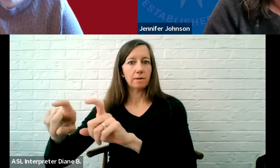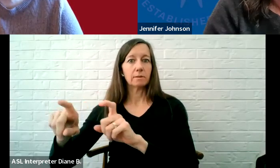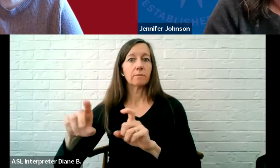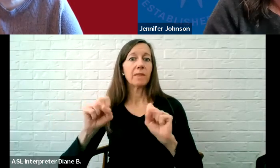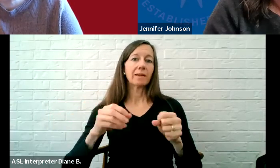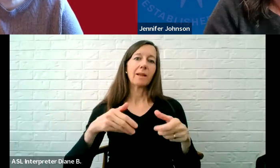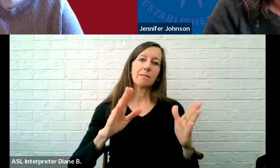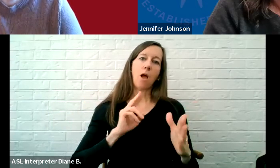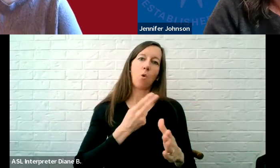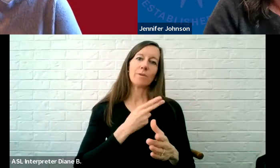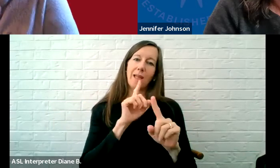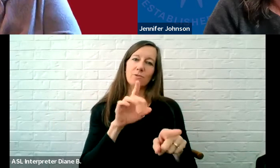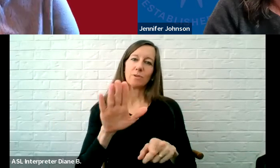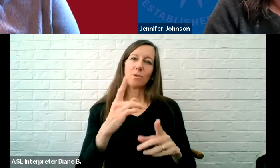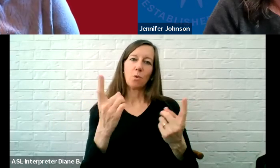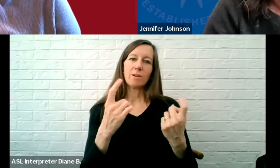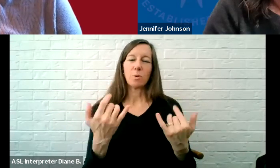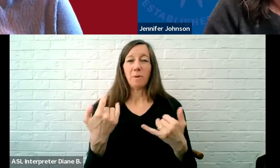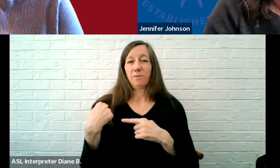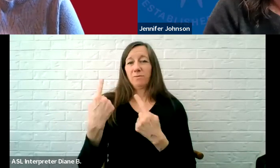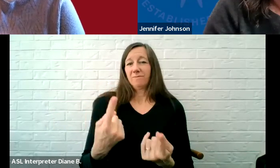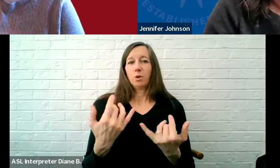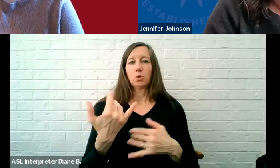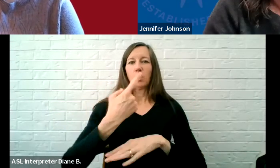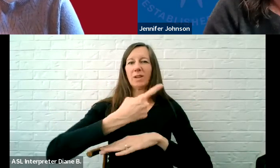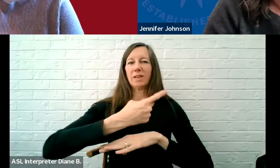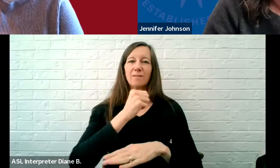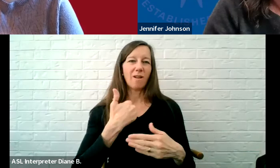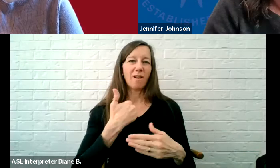but as of today I can't end. I don't have an answer to that question.